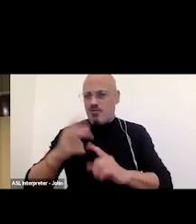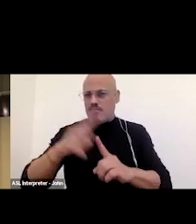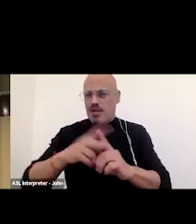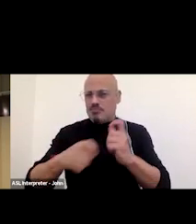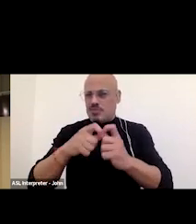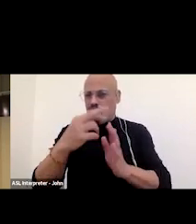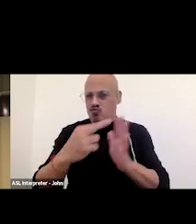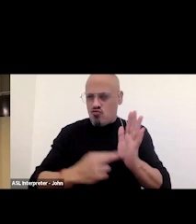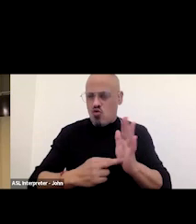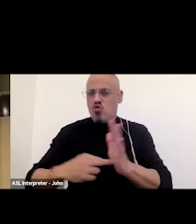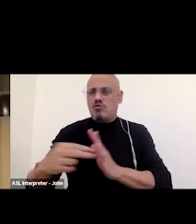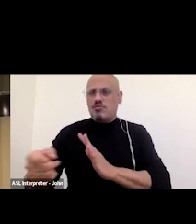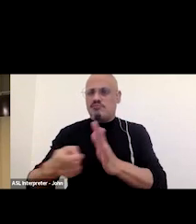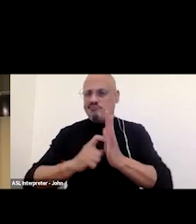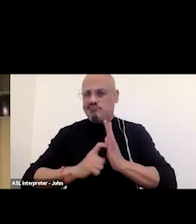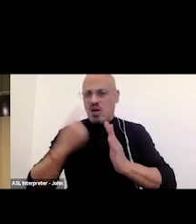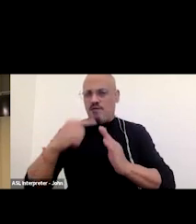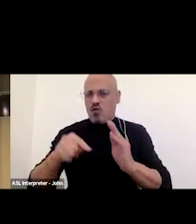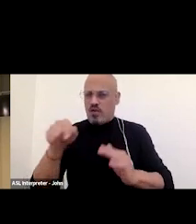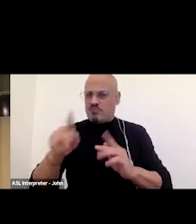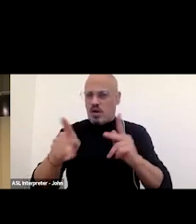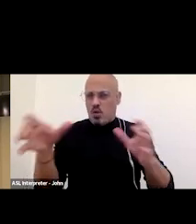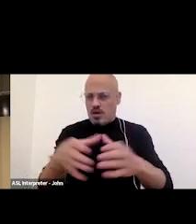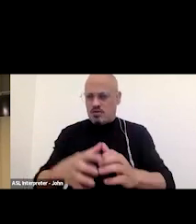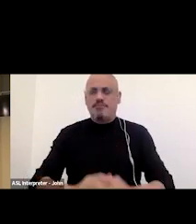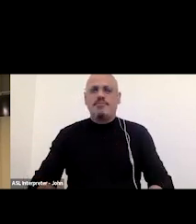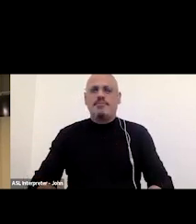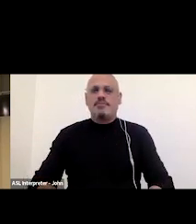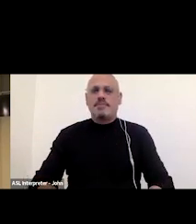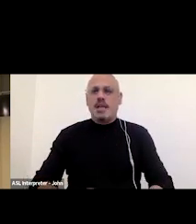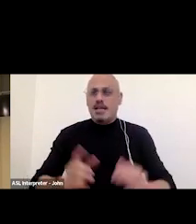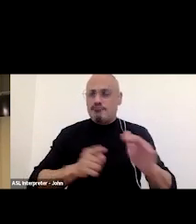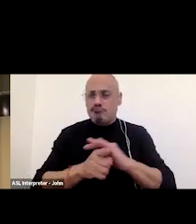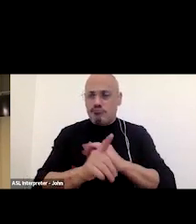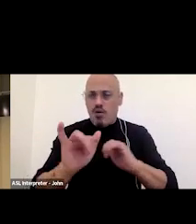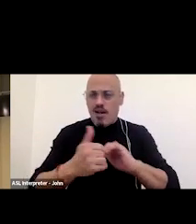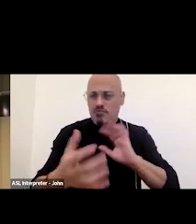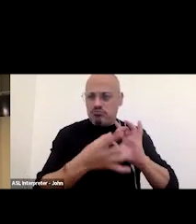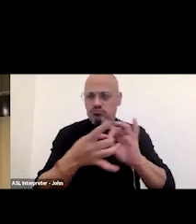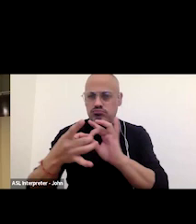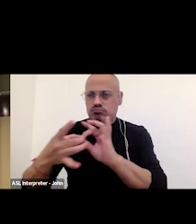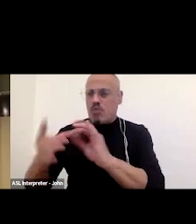and regulations applicable to this population, and exploring how you can connect older adults to programs